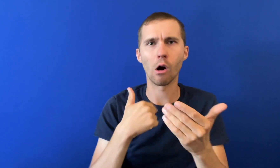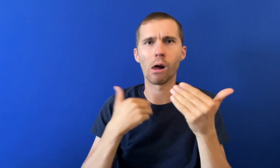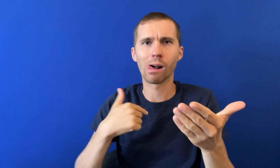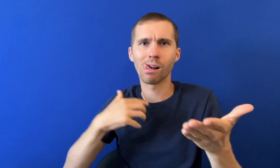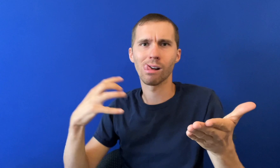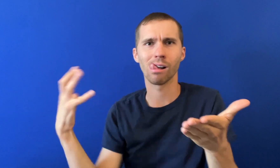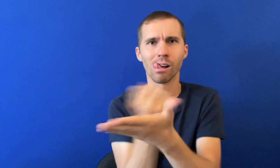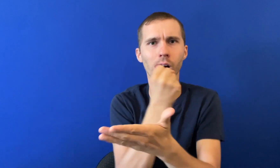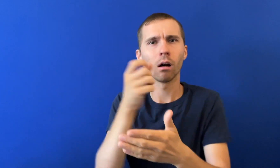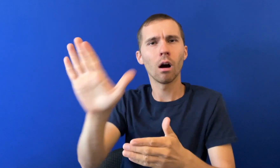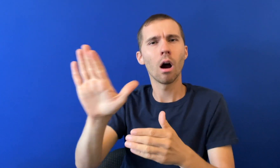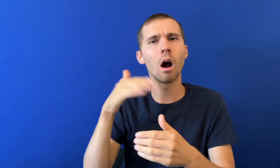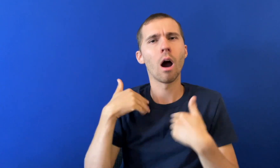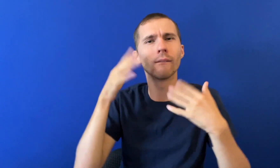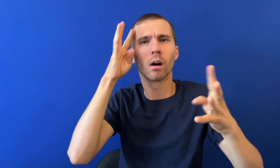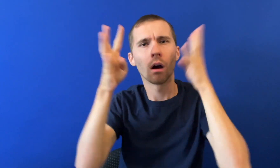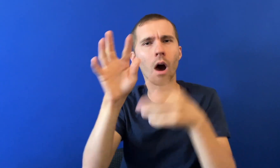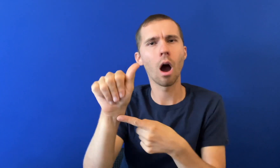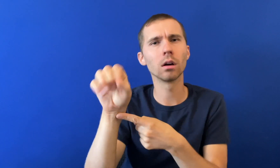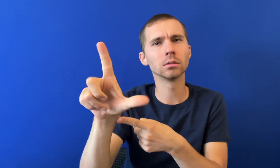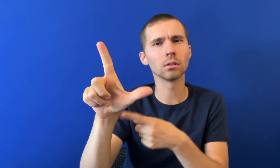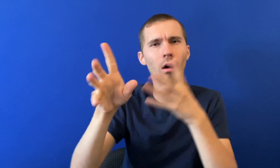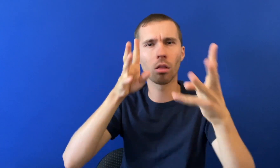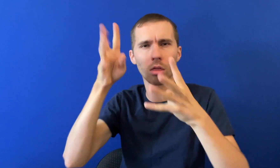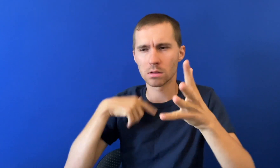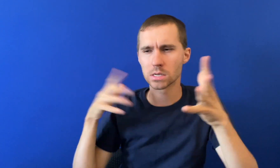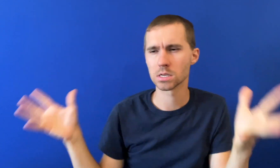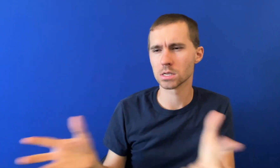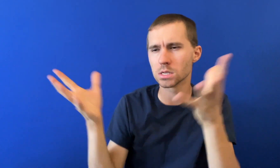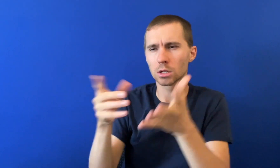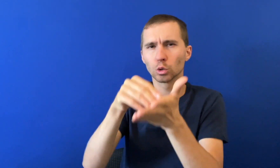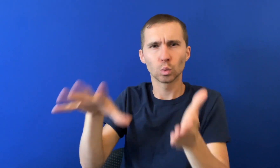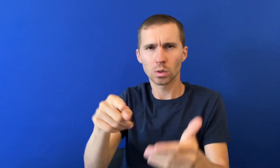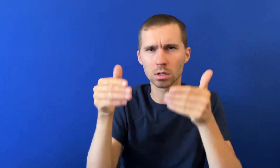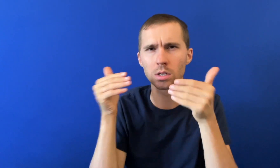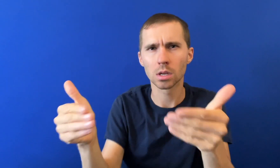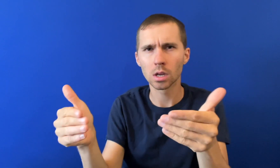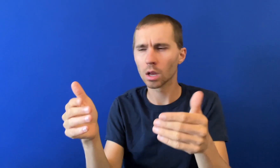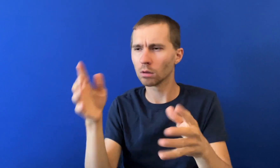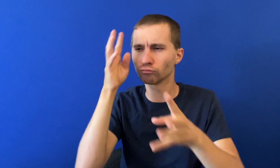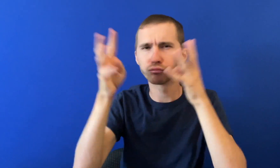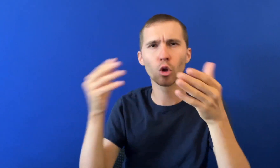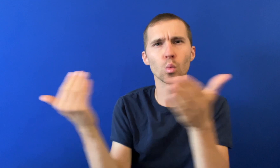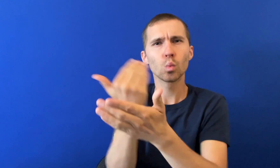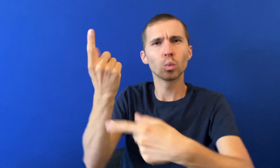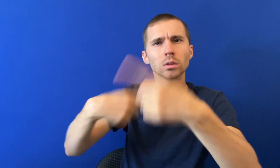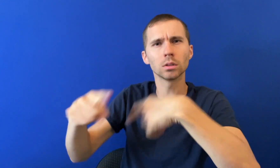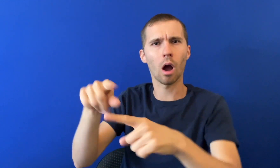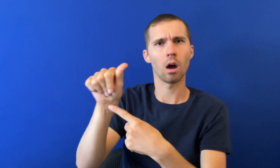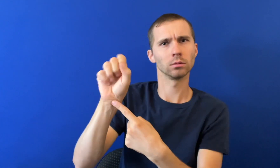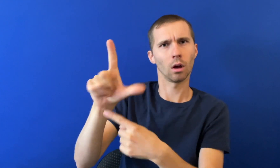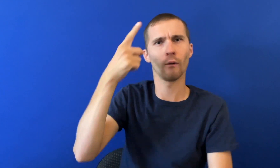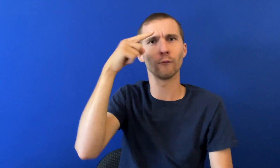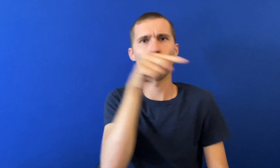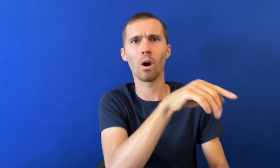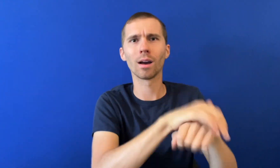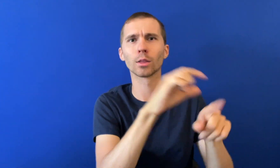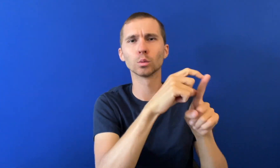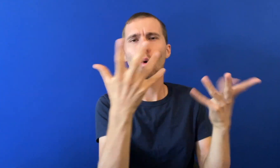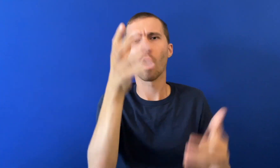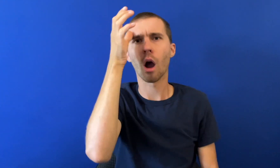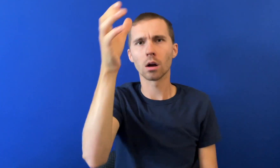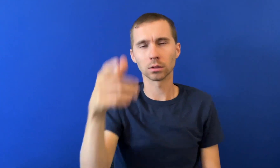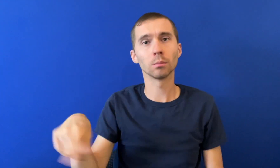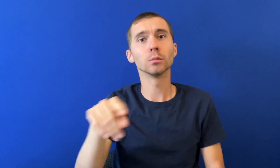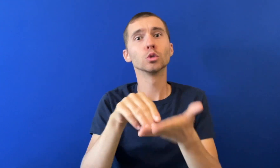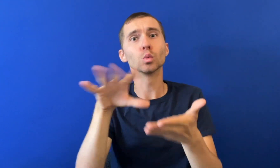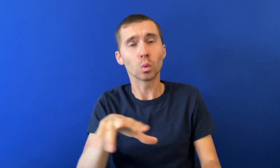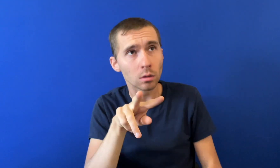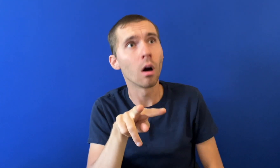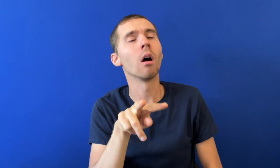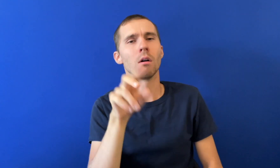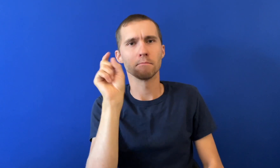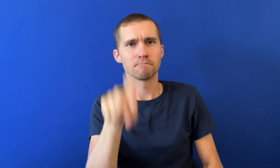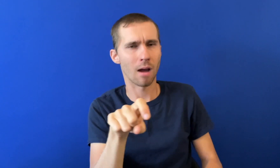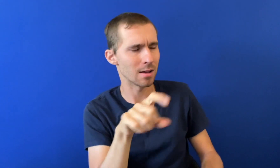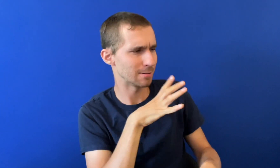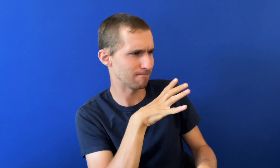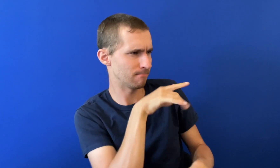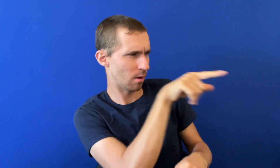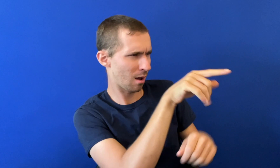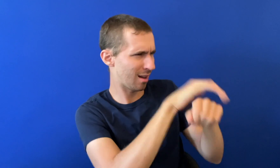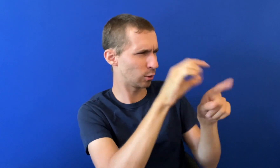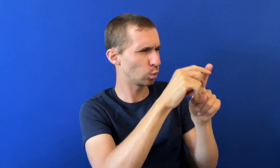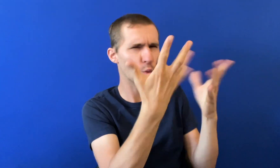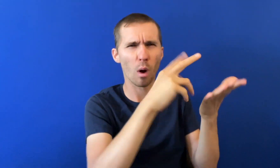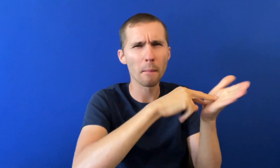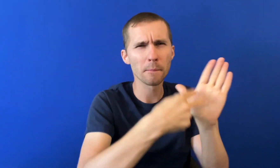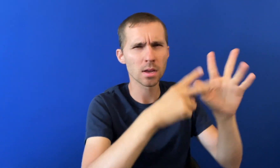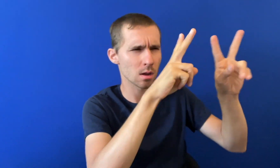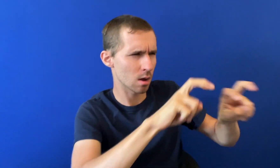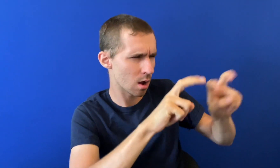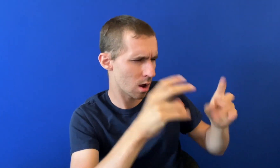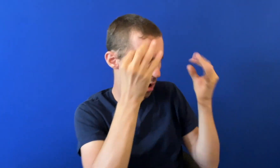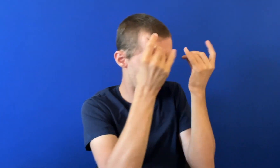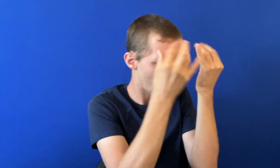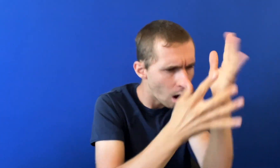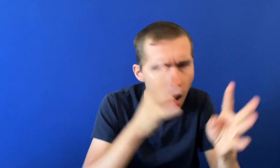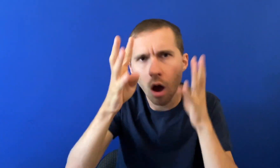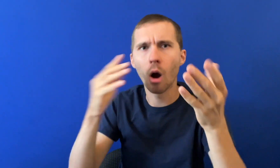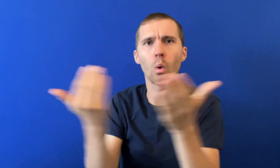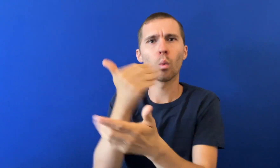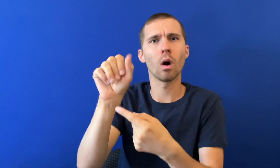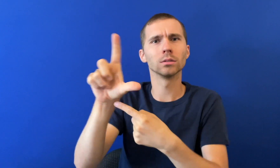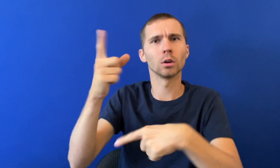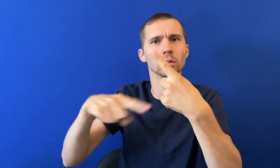by encouraging students to create a new ASL sign. In that process, students will have to analyze the meaning of the English word or concept in order to create an ASL sign.